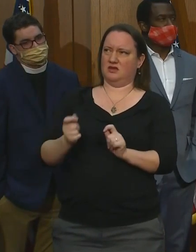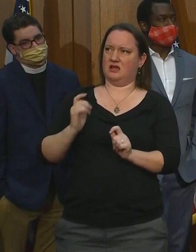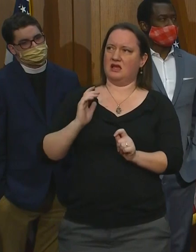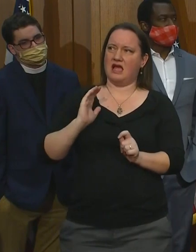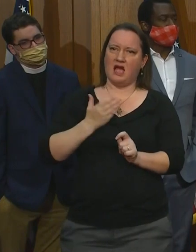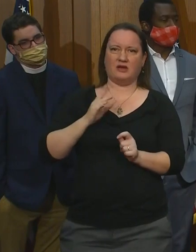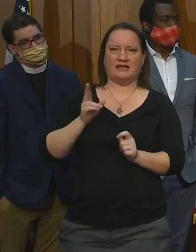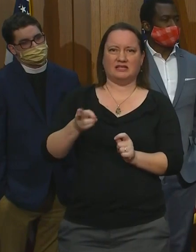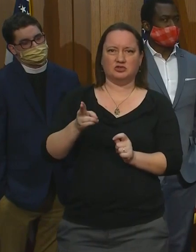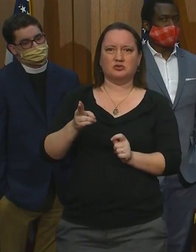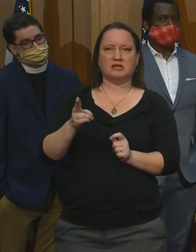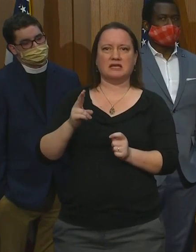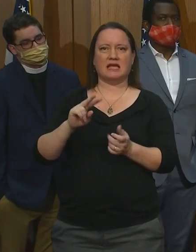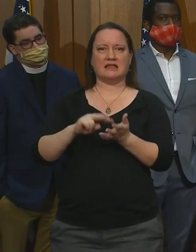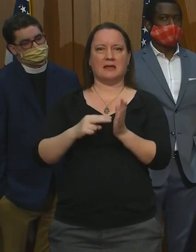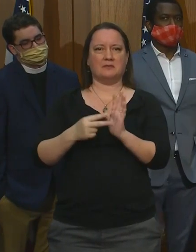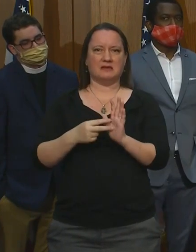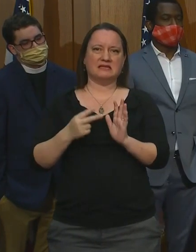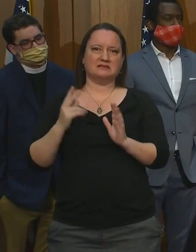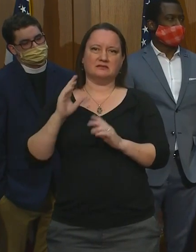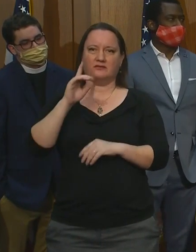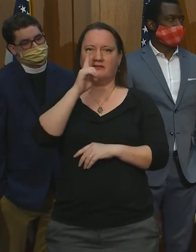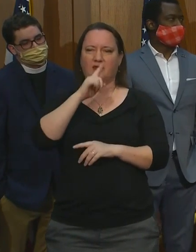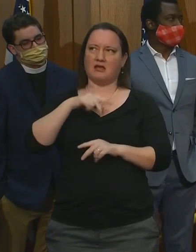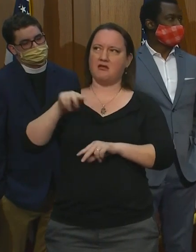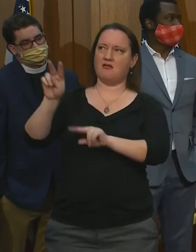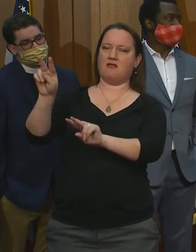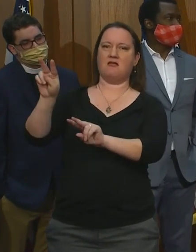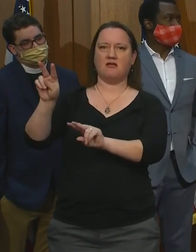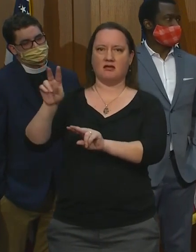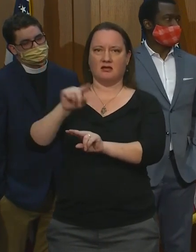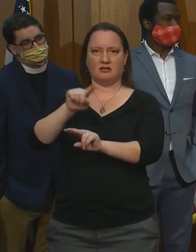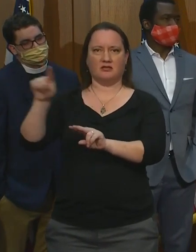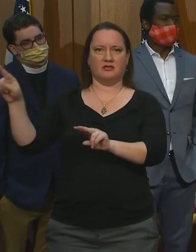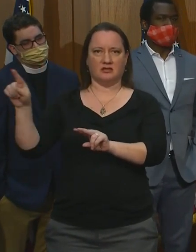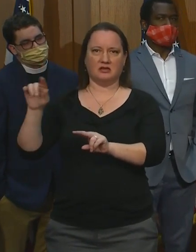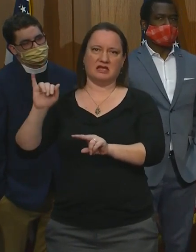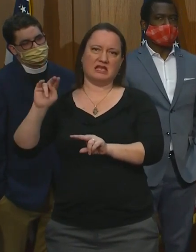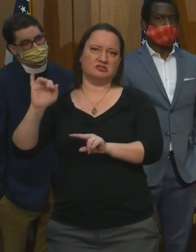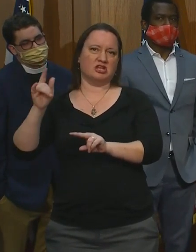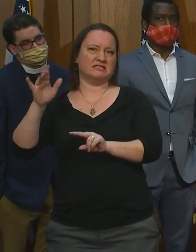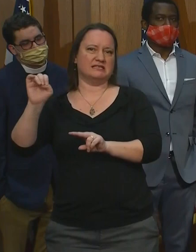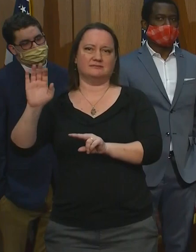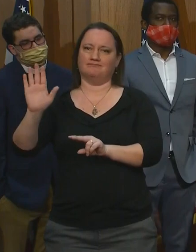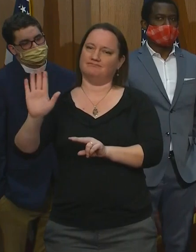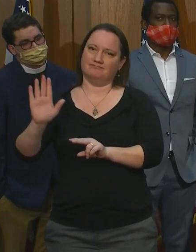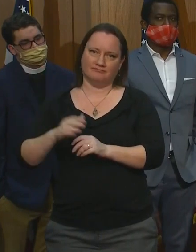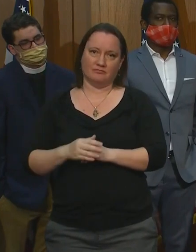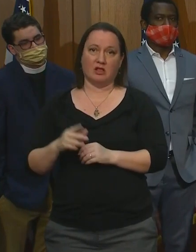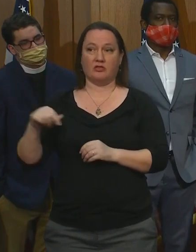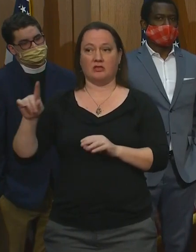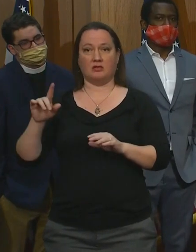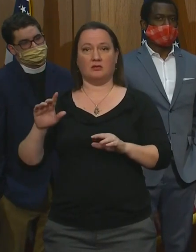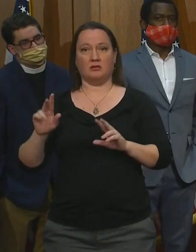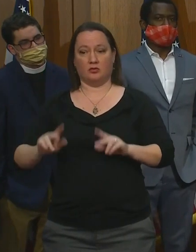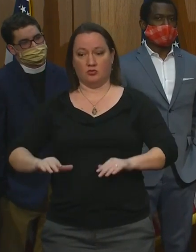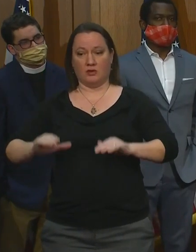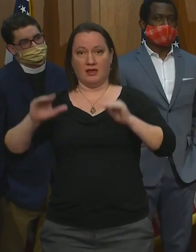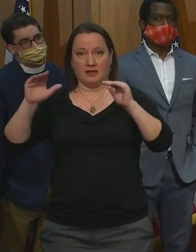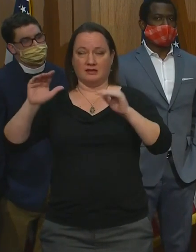GLORIFY. THE OPPRESSION AND INJUSTICE THAT THESE BEEN FOUGHT A WAR OVER. THEY WERE